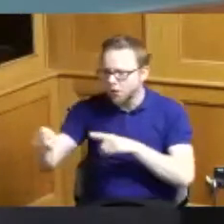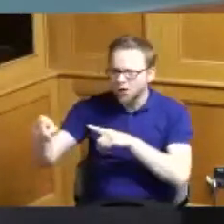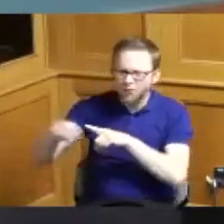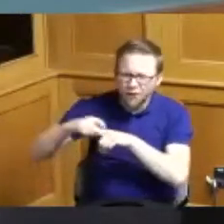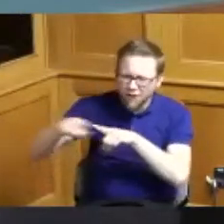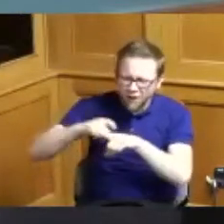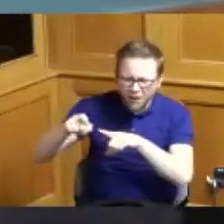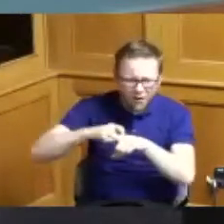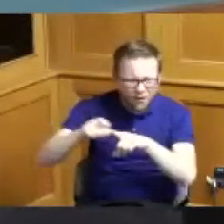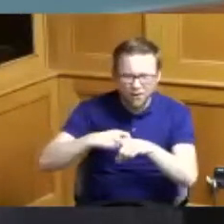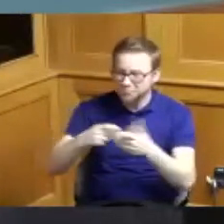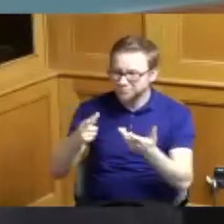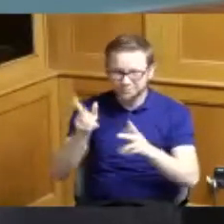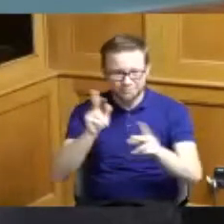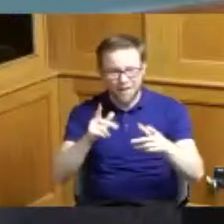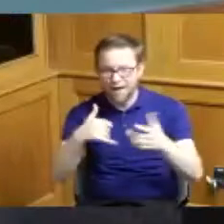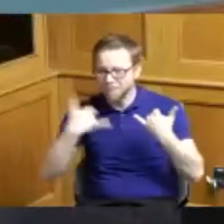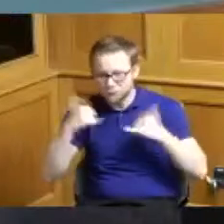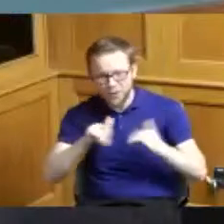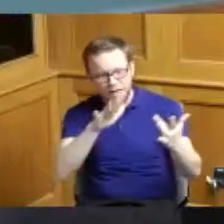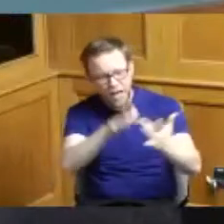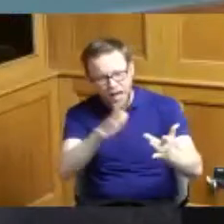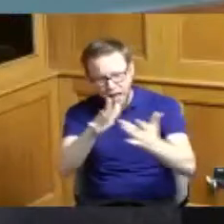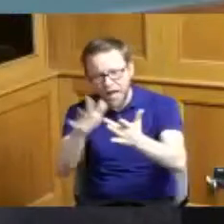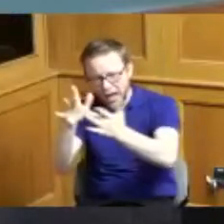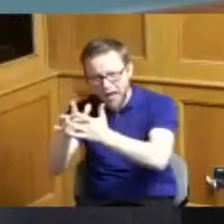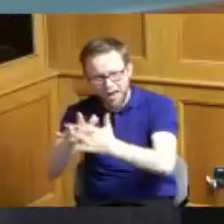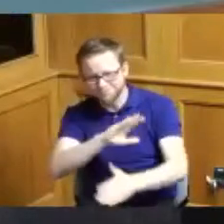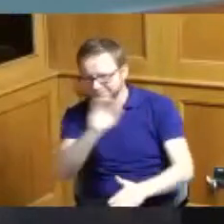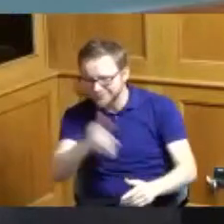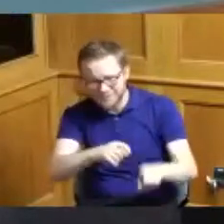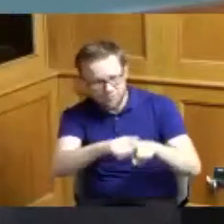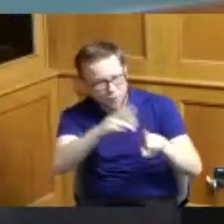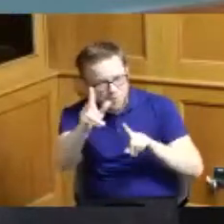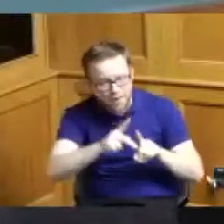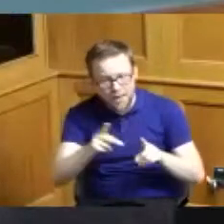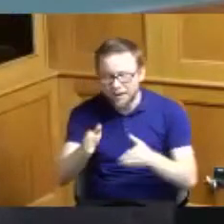back nobody's called me back and when I asked the administration they say it's a process